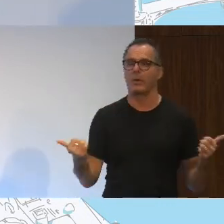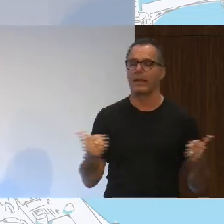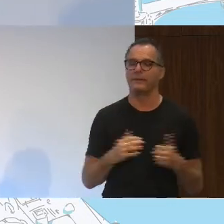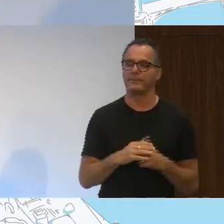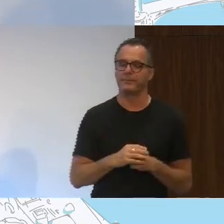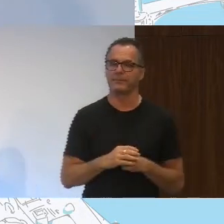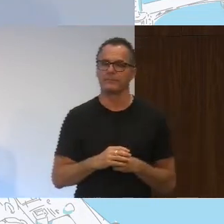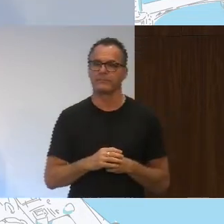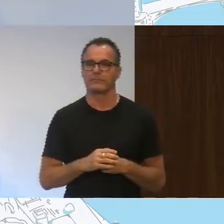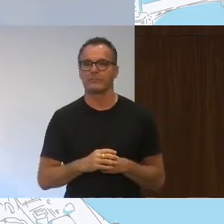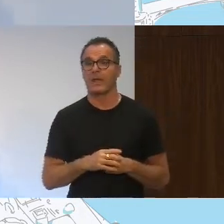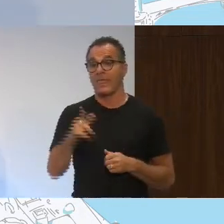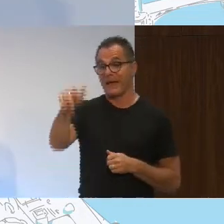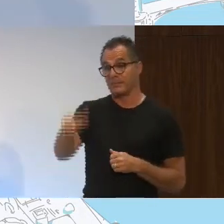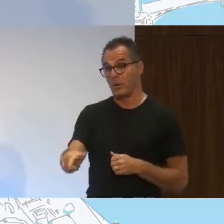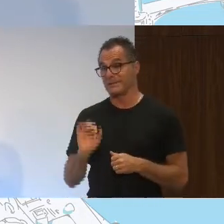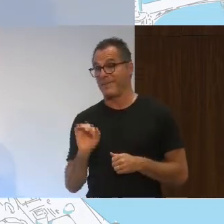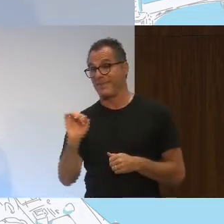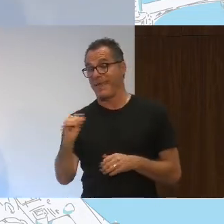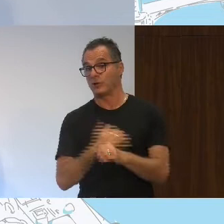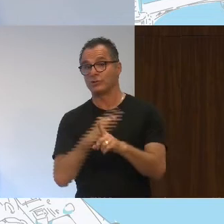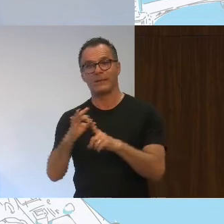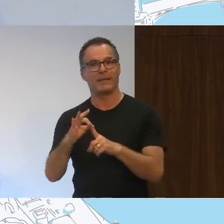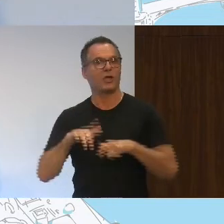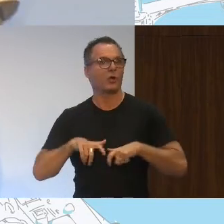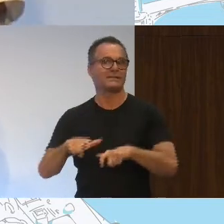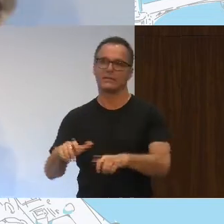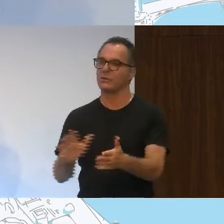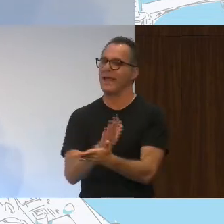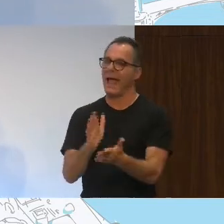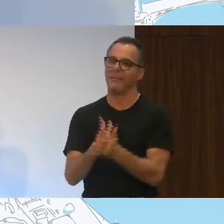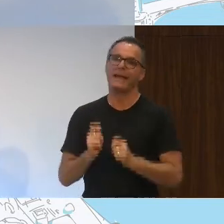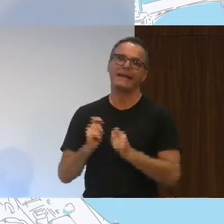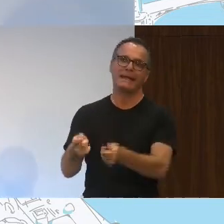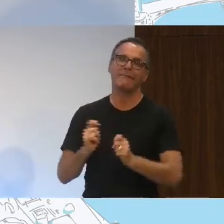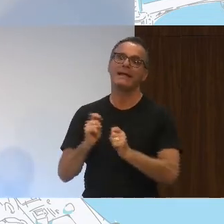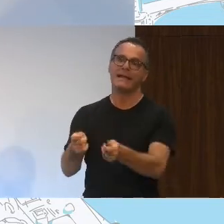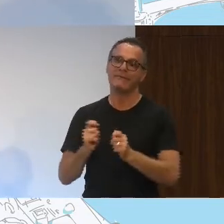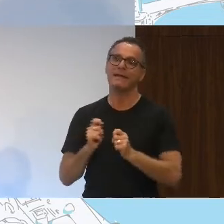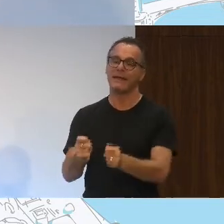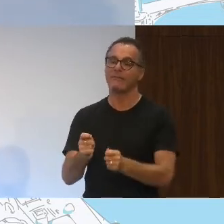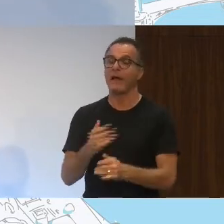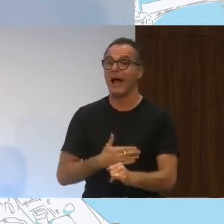This person's GP will continue happily prescribing them until that person has an MI or a stroke.